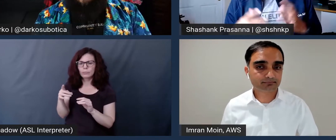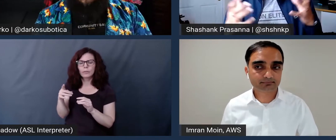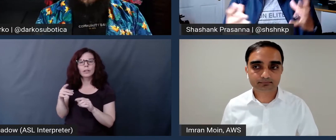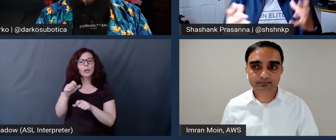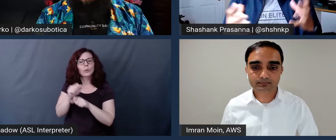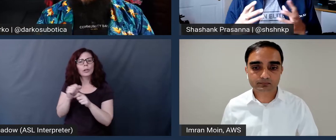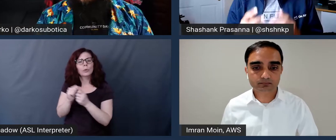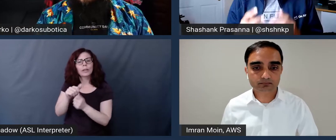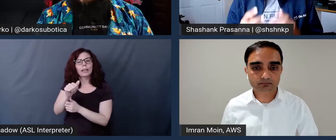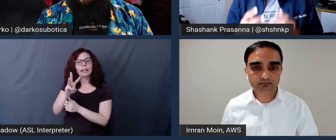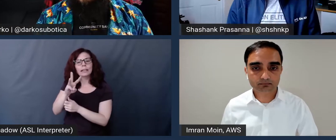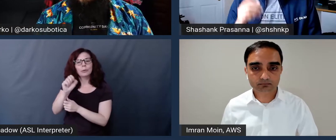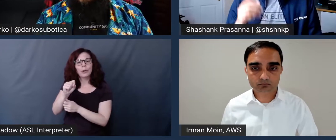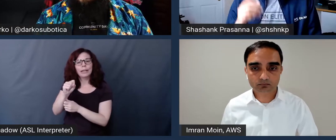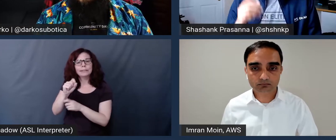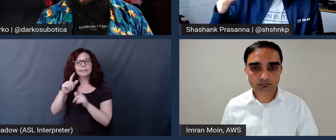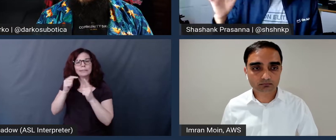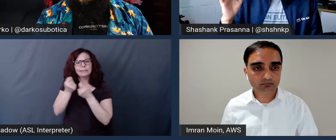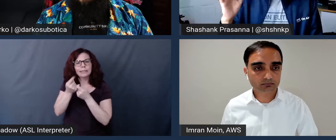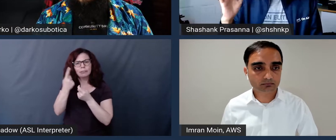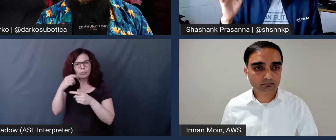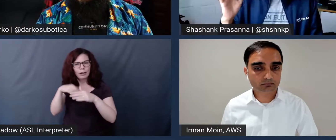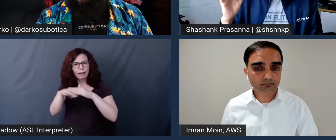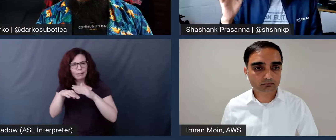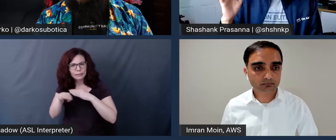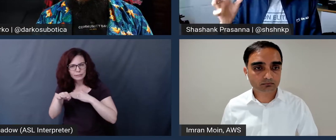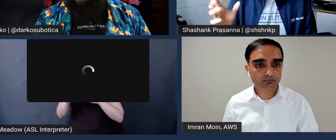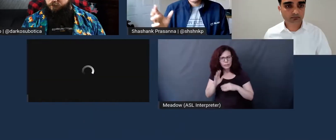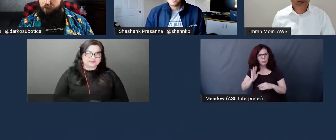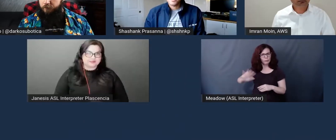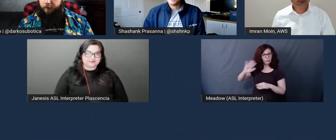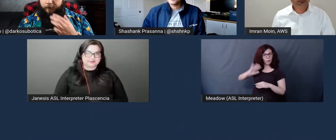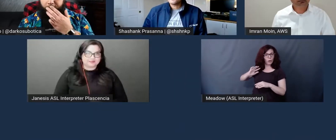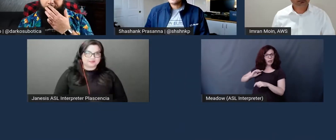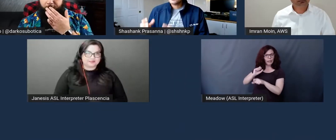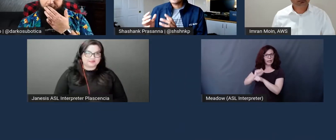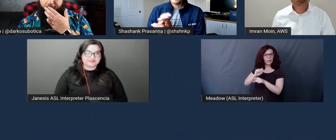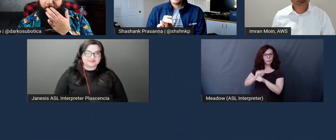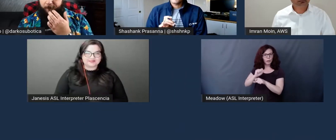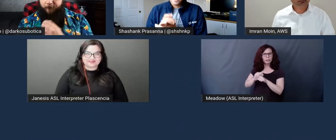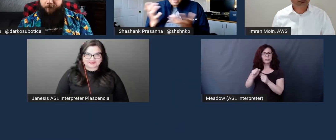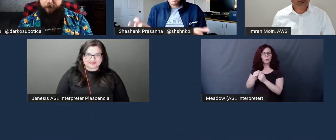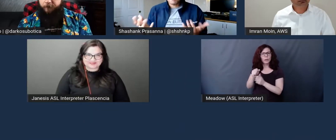(speaking faintly) and in my past life, I used to work with hardware, and usually, if a developer,